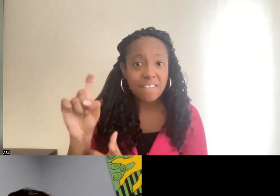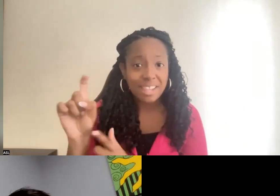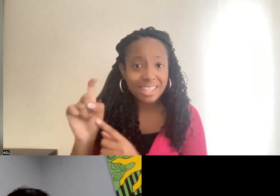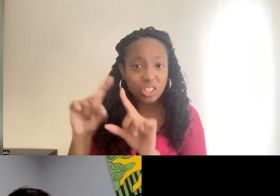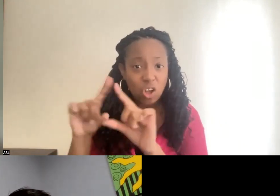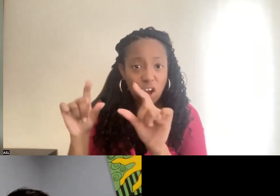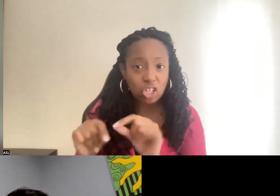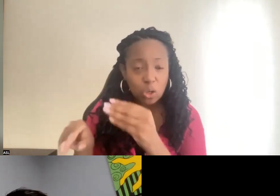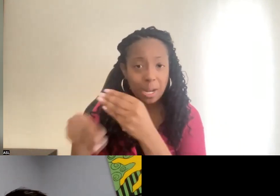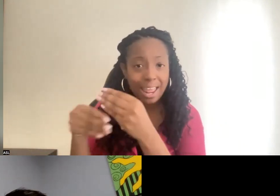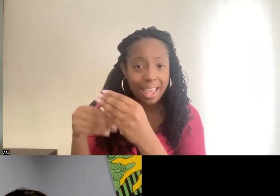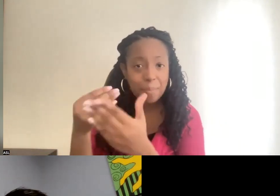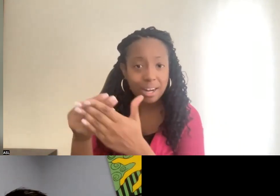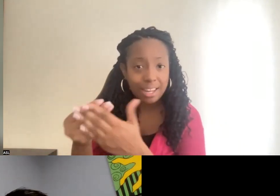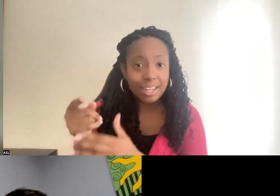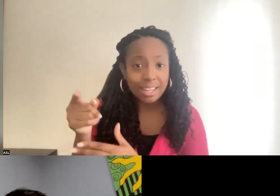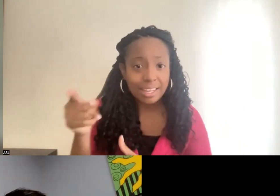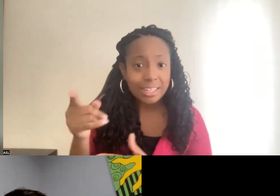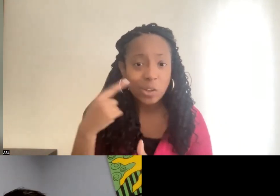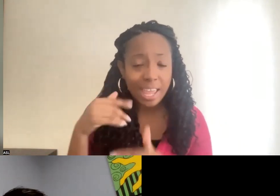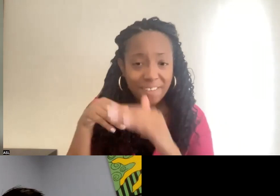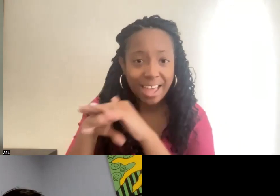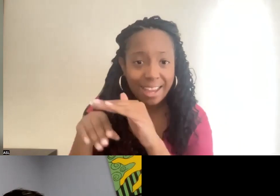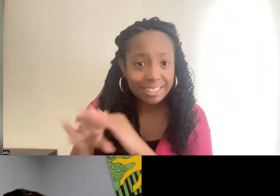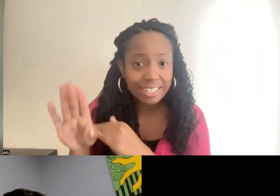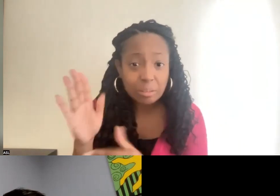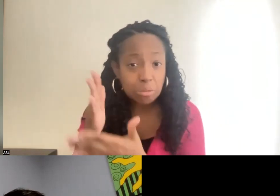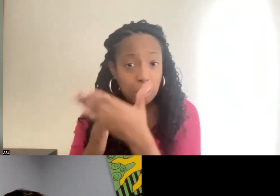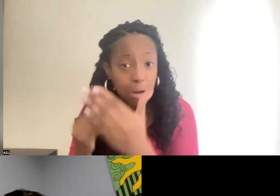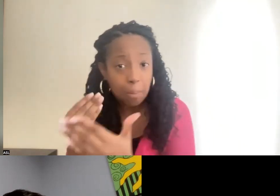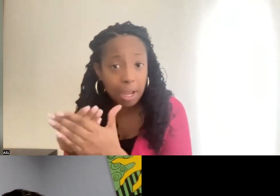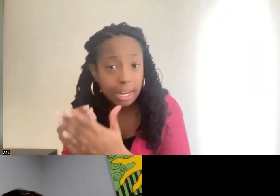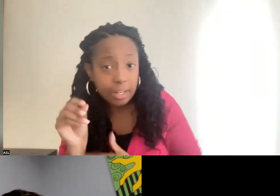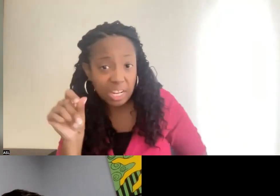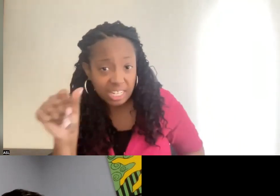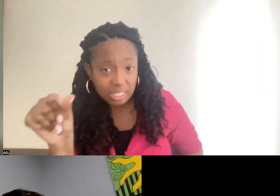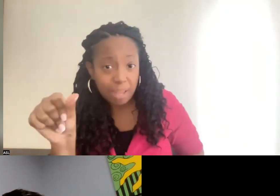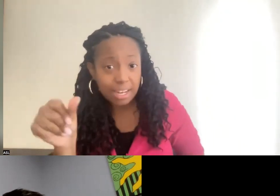add dollars to it so that they have access to a portion of the funds to spend it can be used on